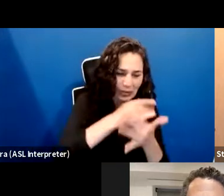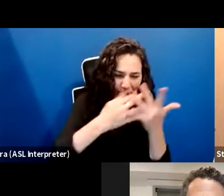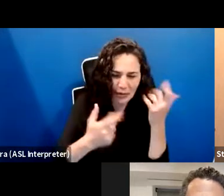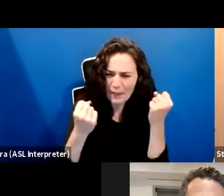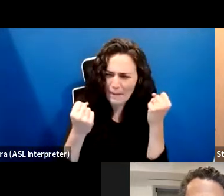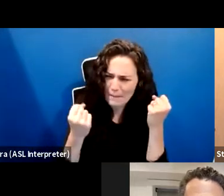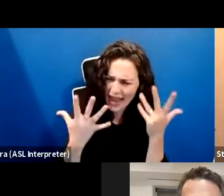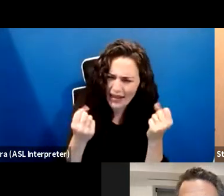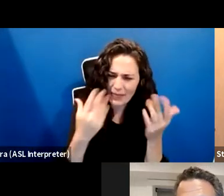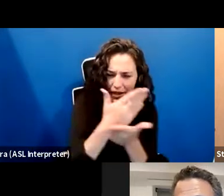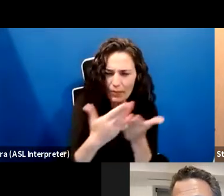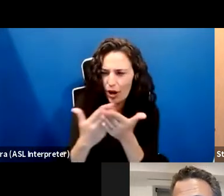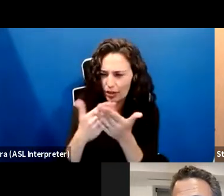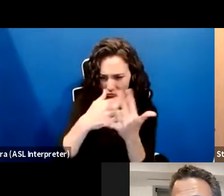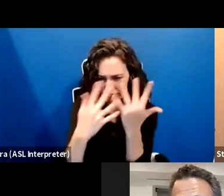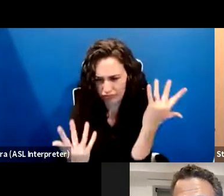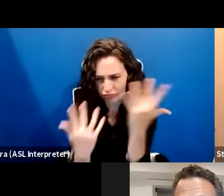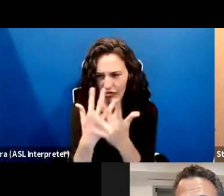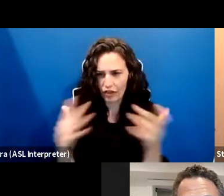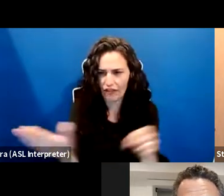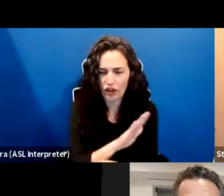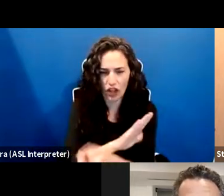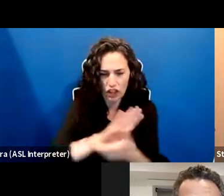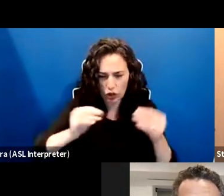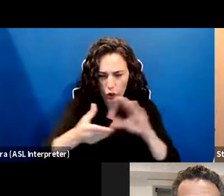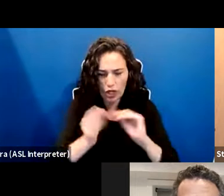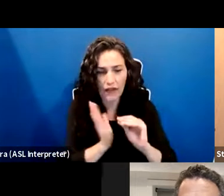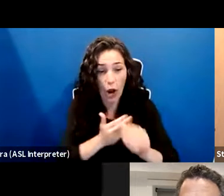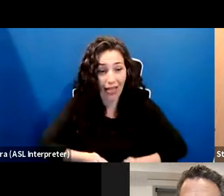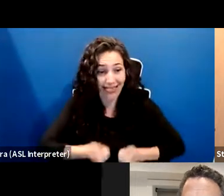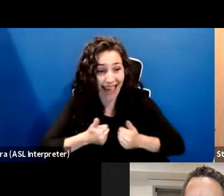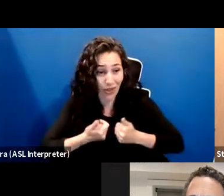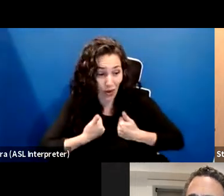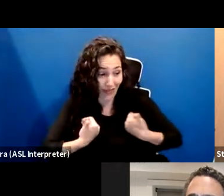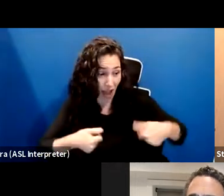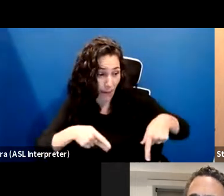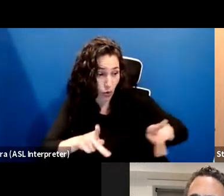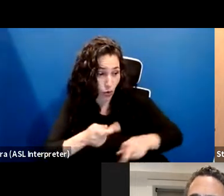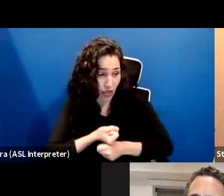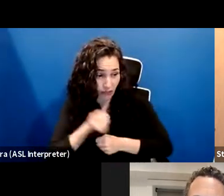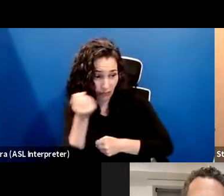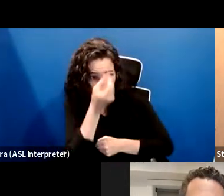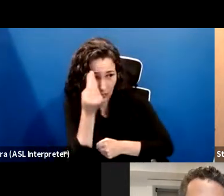that, to get the opportunity to tell this story. And I think at least for myself, and I know for David